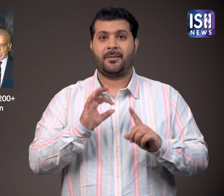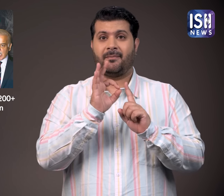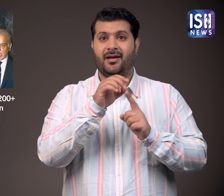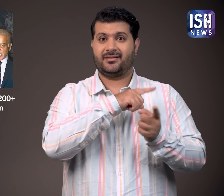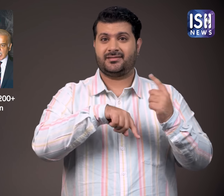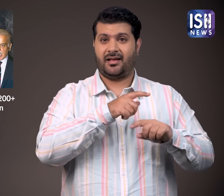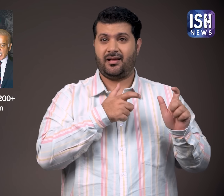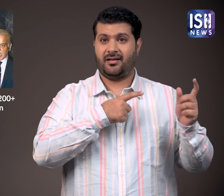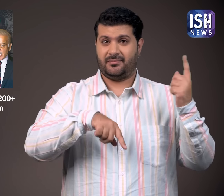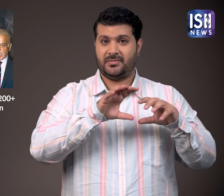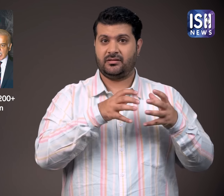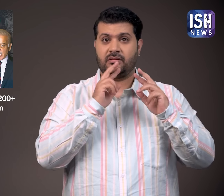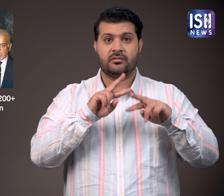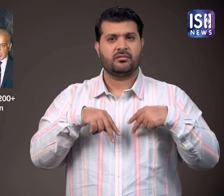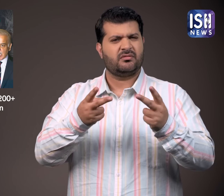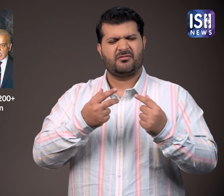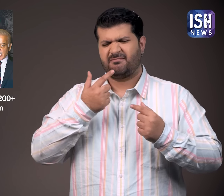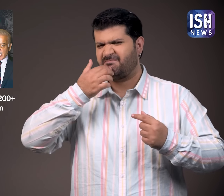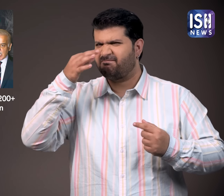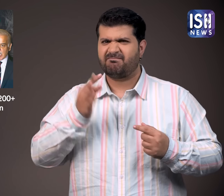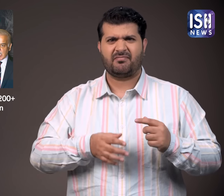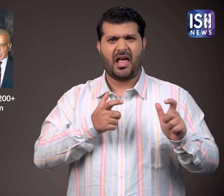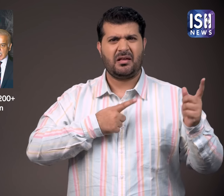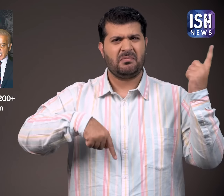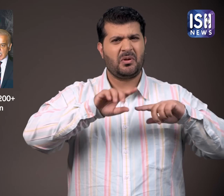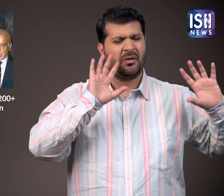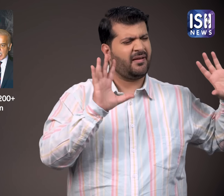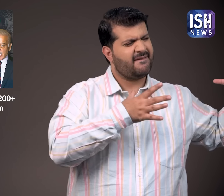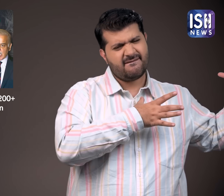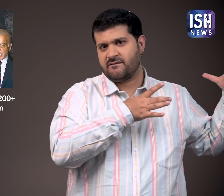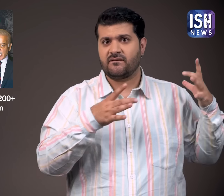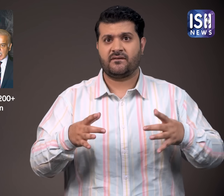Pakistan’s security forces responded with large military operations